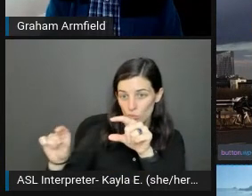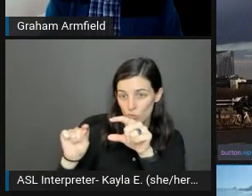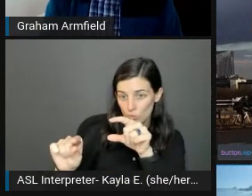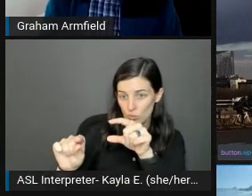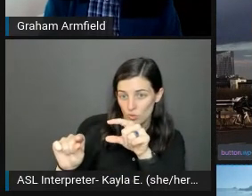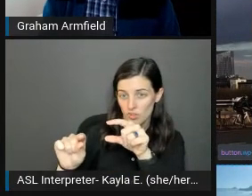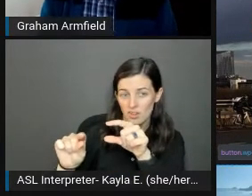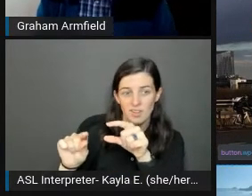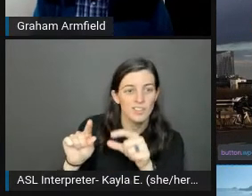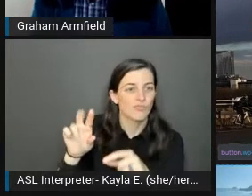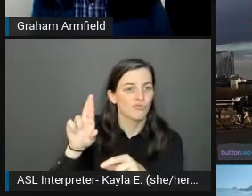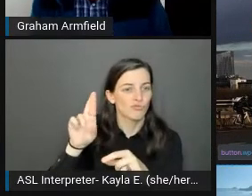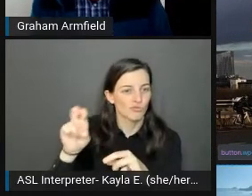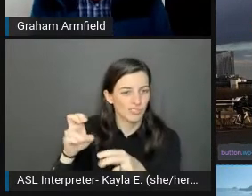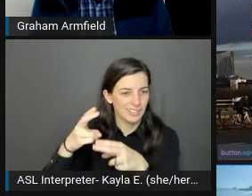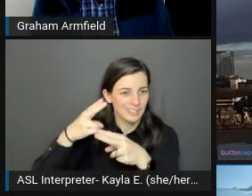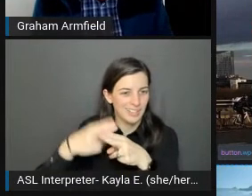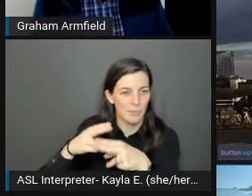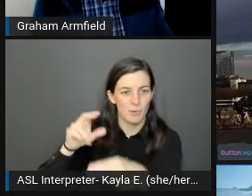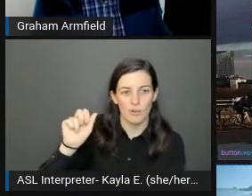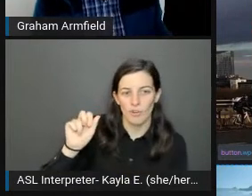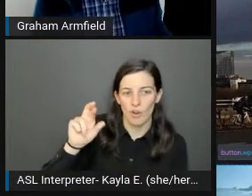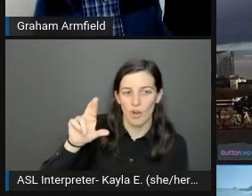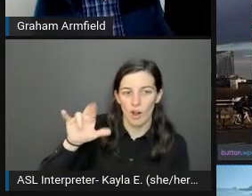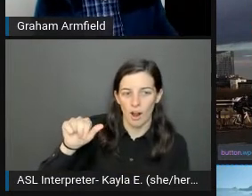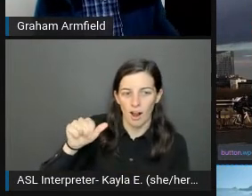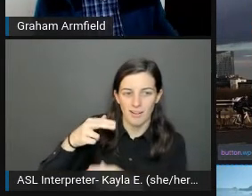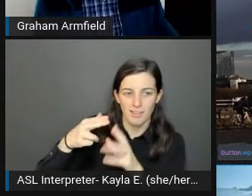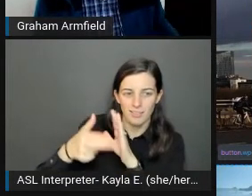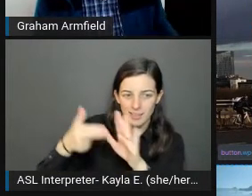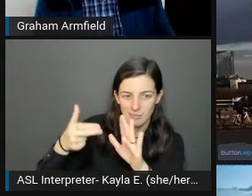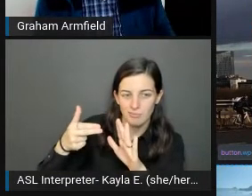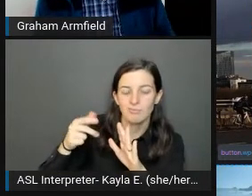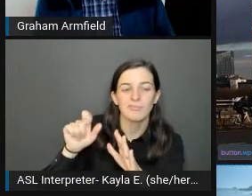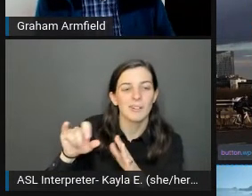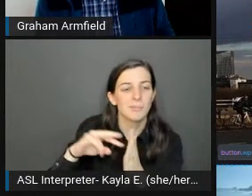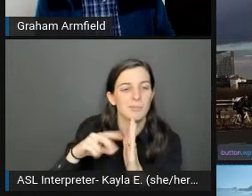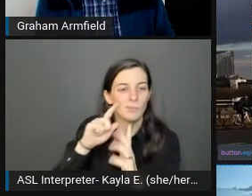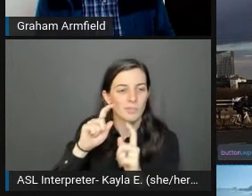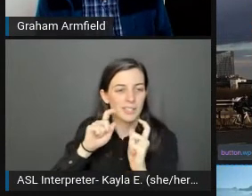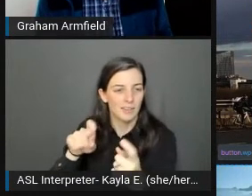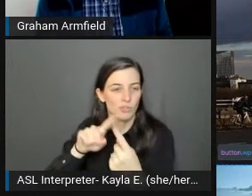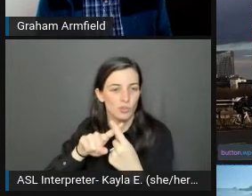Now, aria-label is useful thing to give something an accessible label,